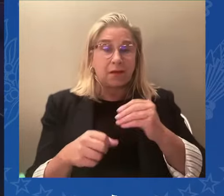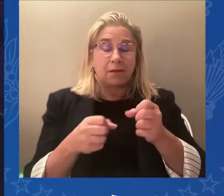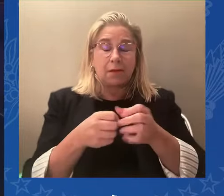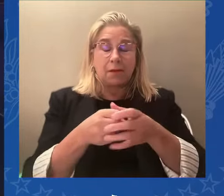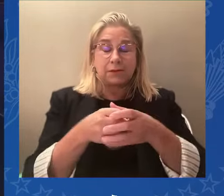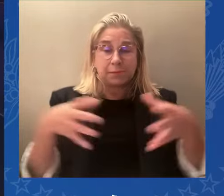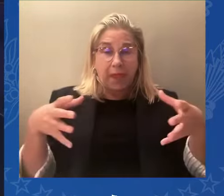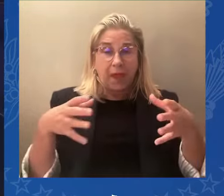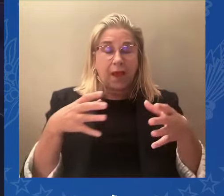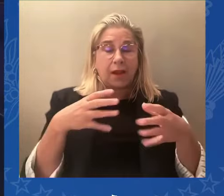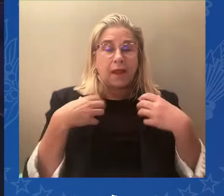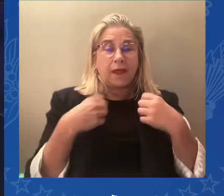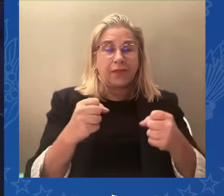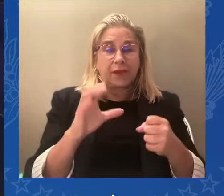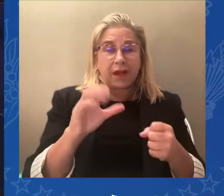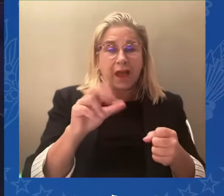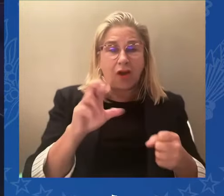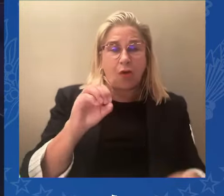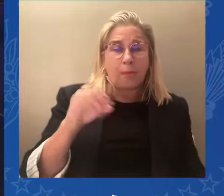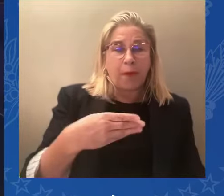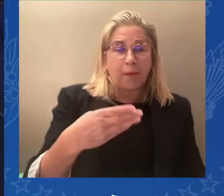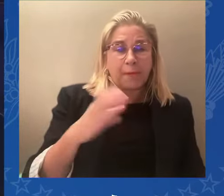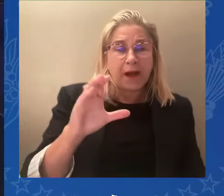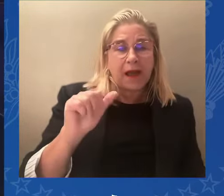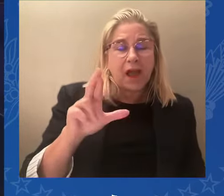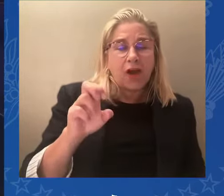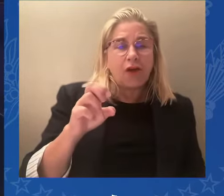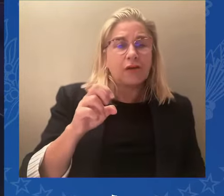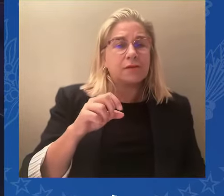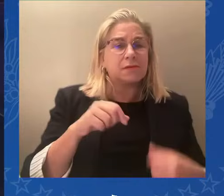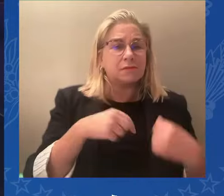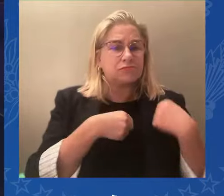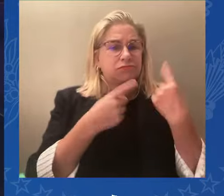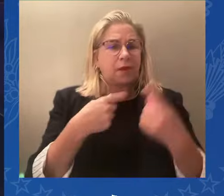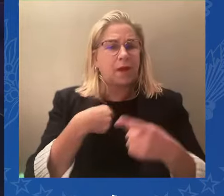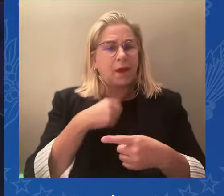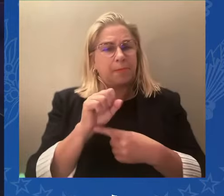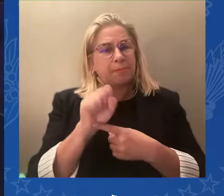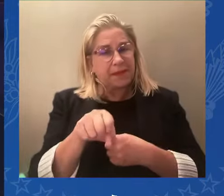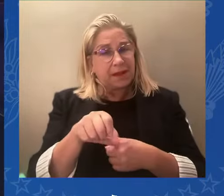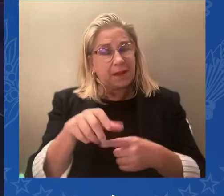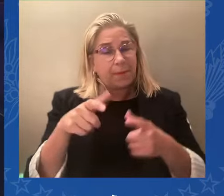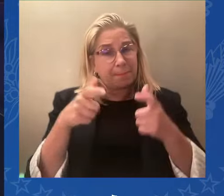And before -- before w- -- too long, we’re going to make sure